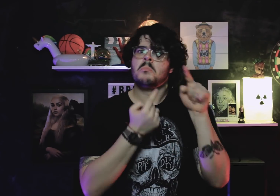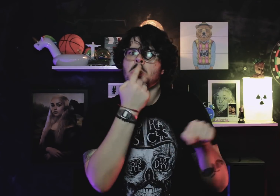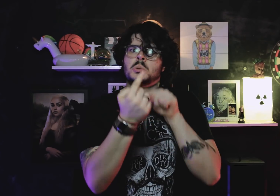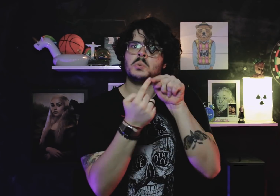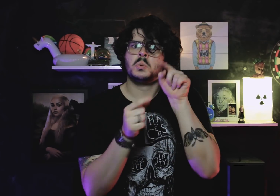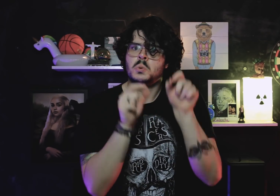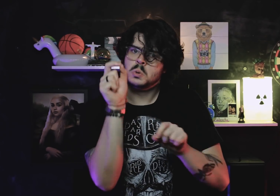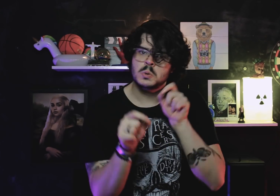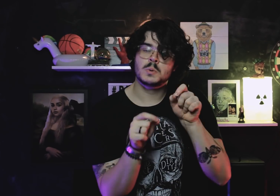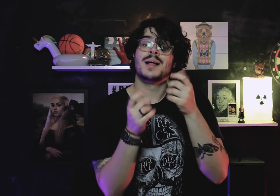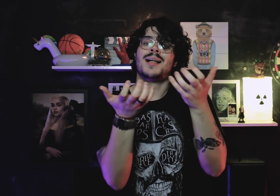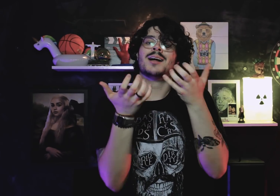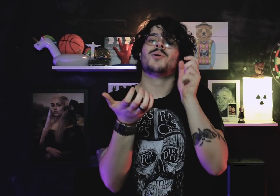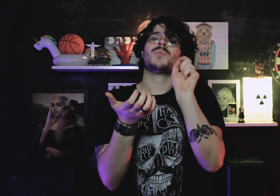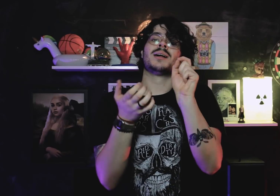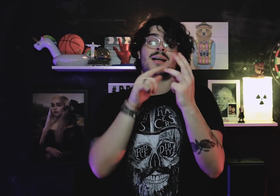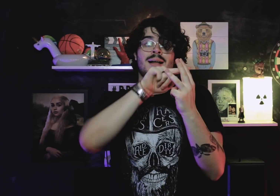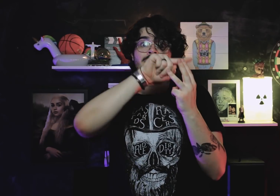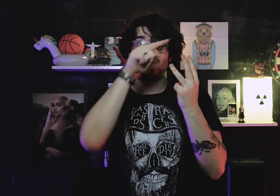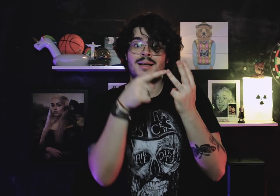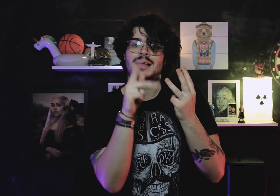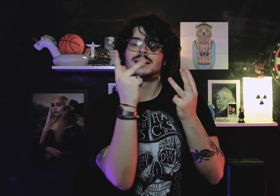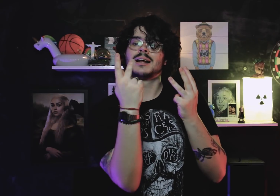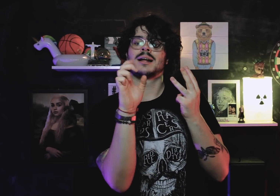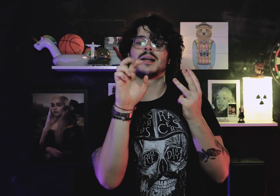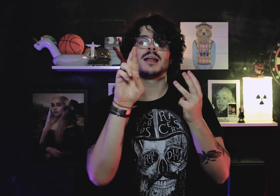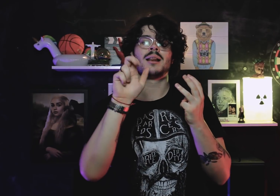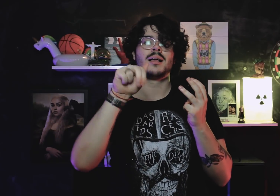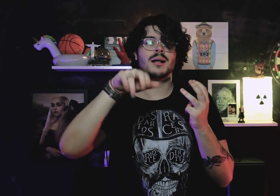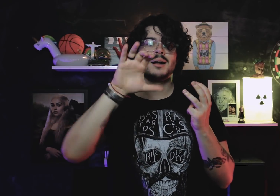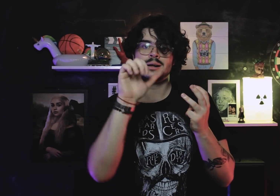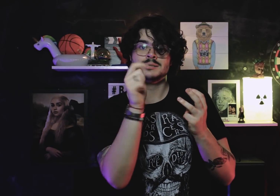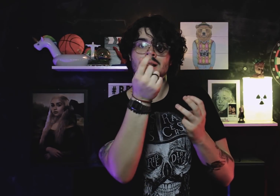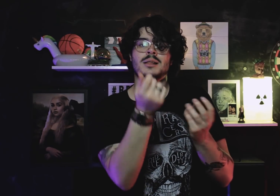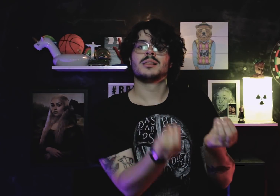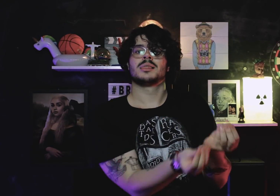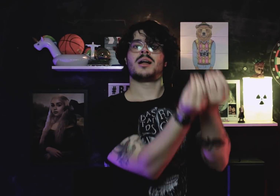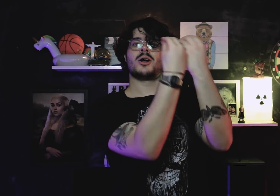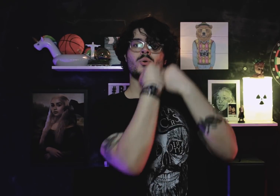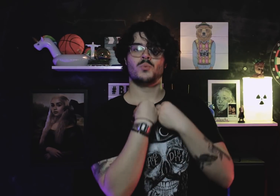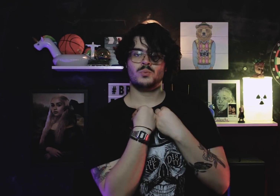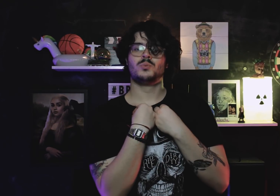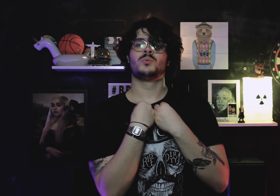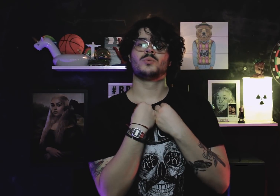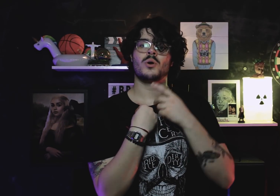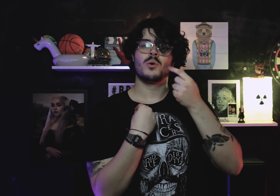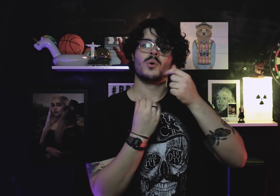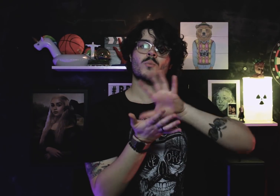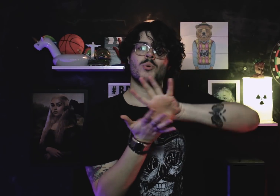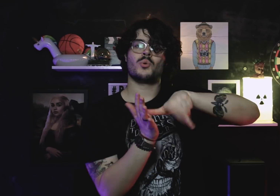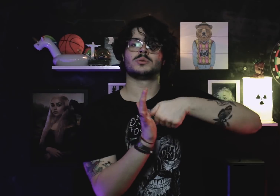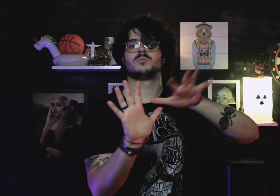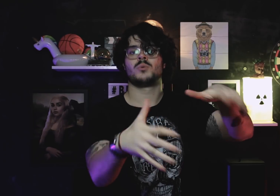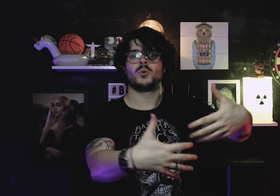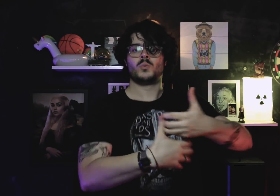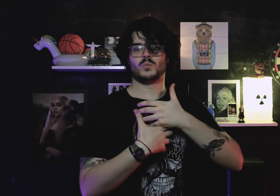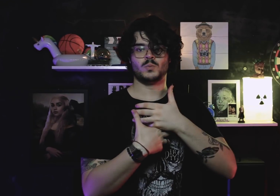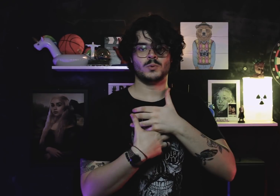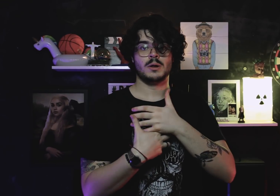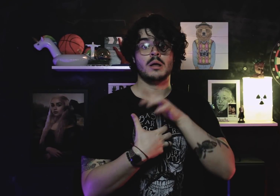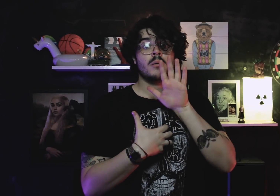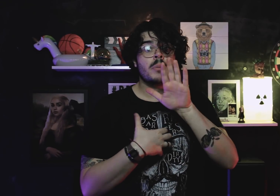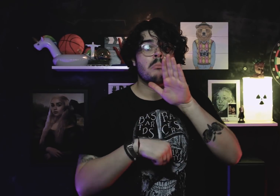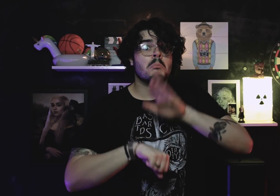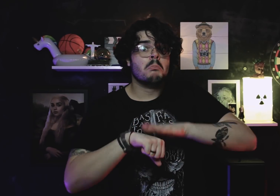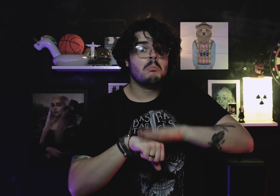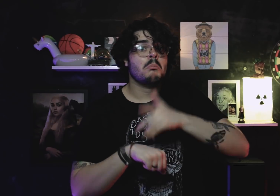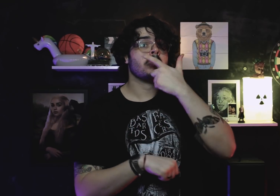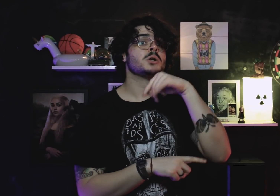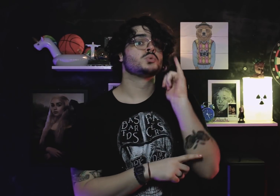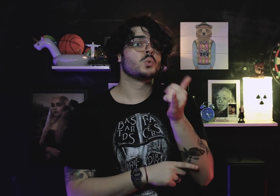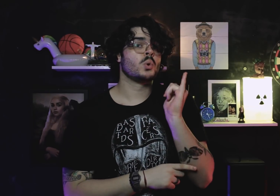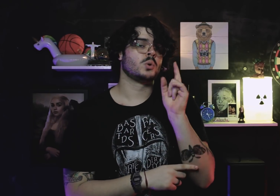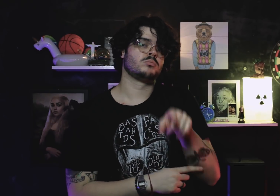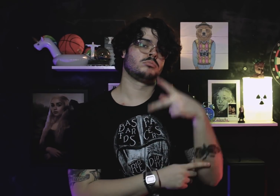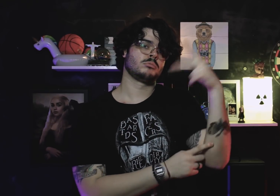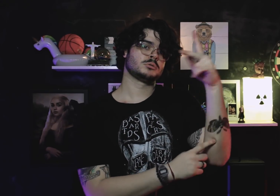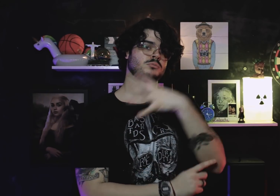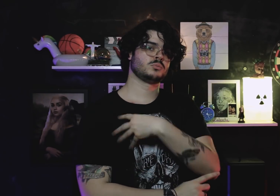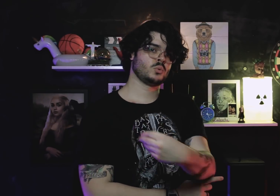in order to keep their inheritance. Her children exposed her.